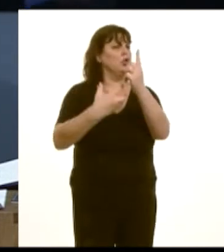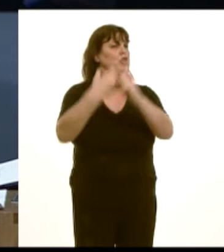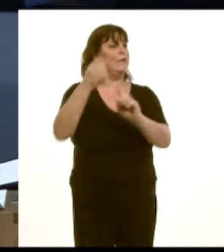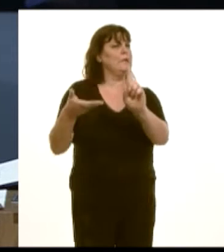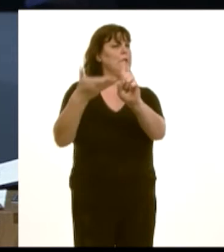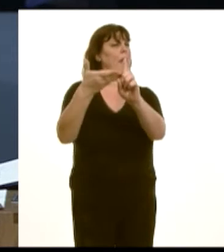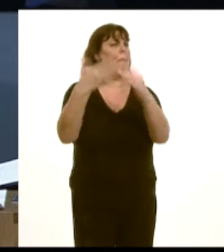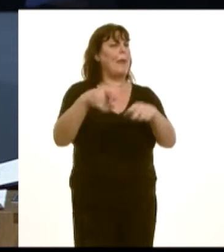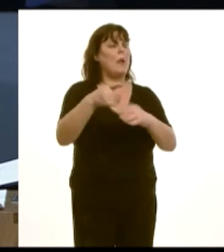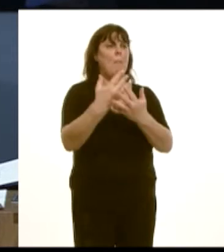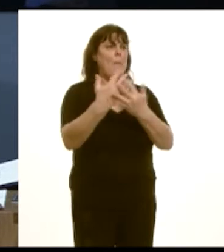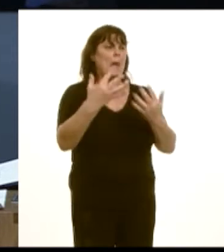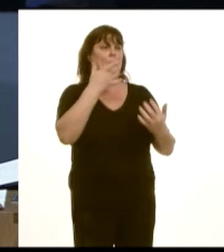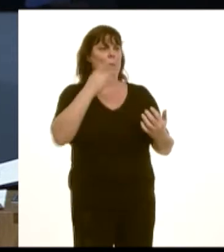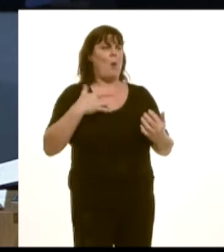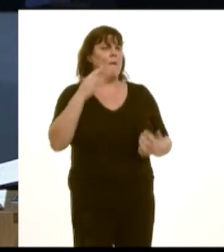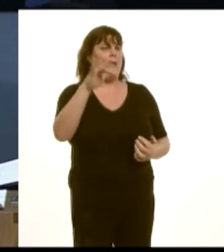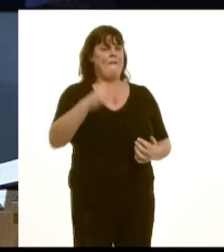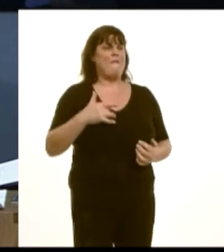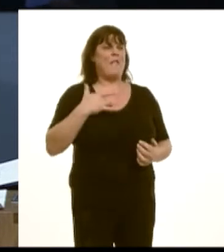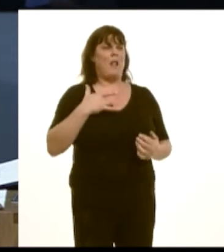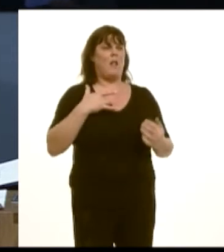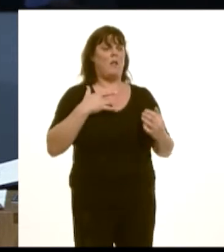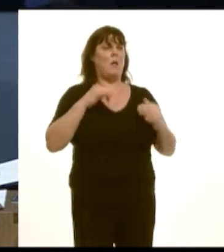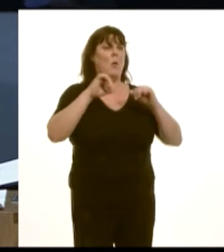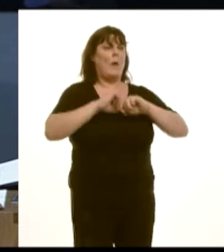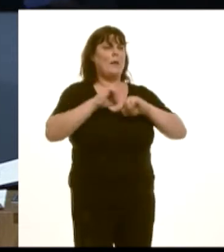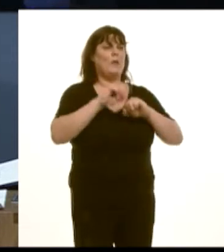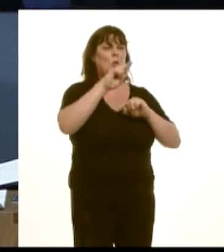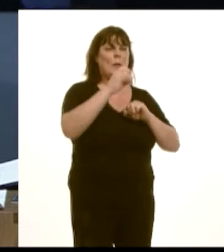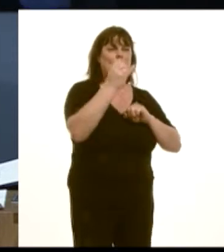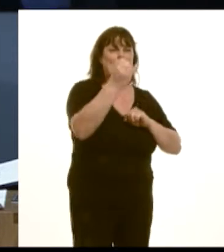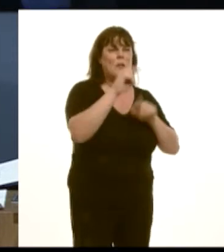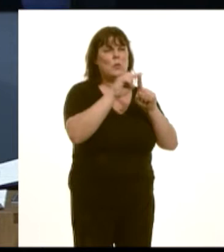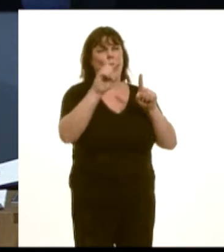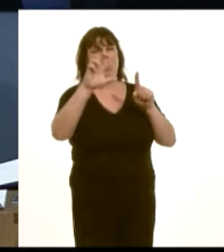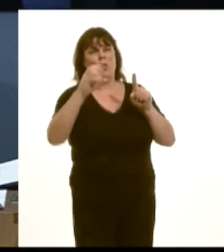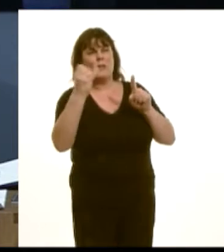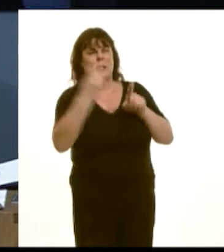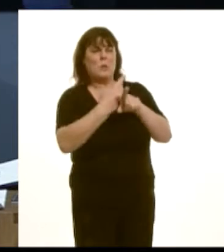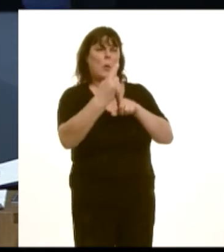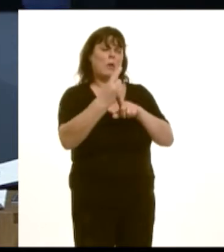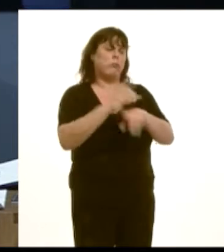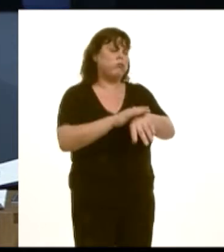still feel that 26 or 36 weeks is still an incredibly long time to wait for surgery when